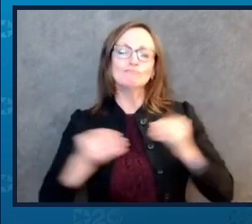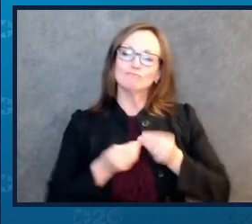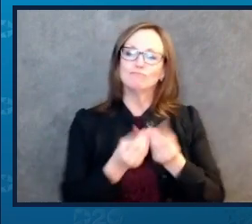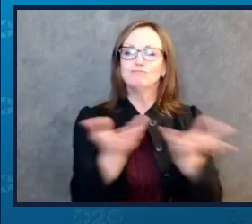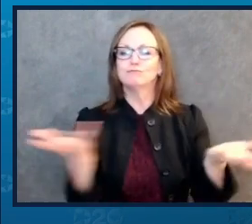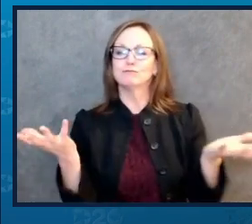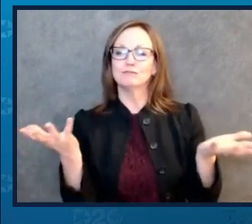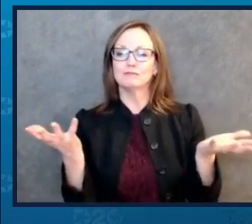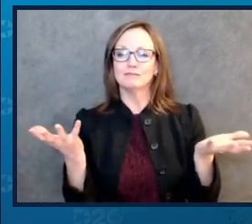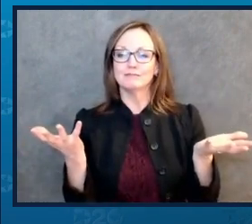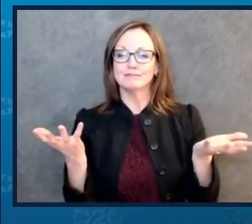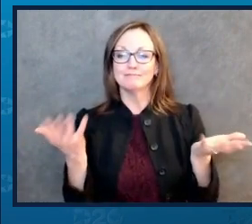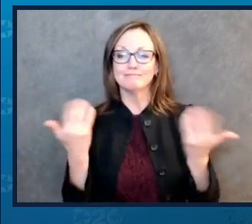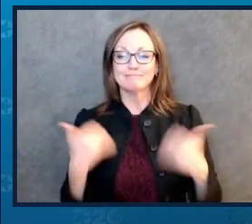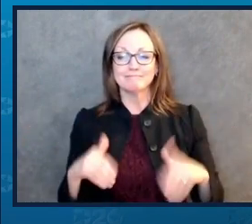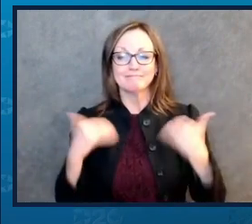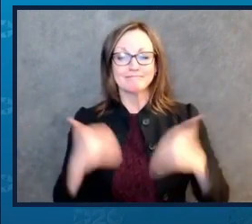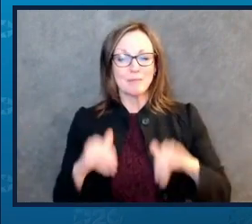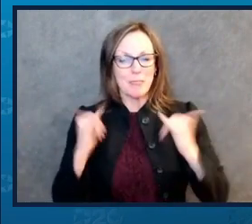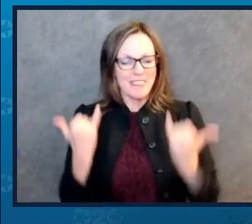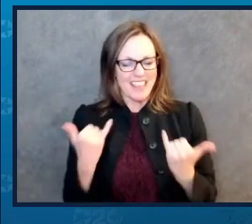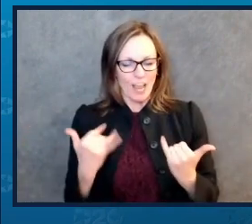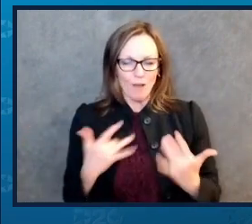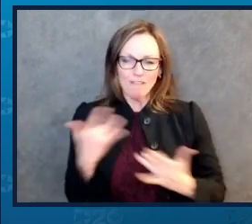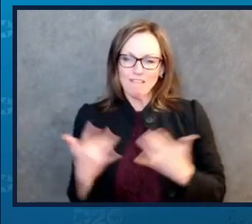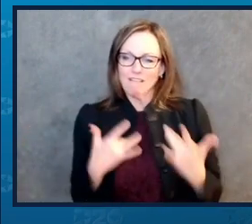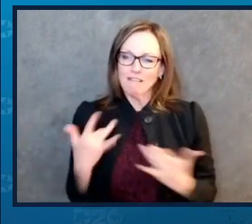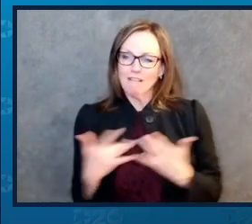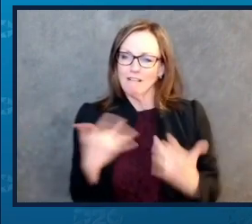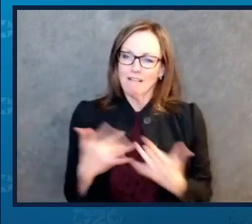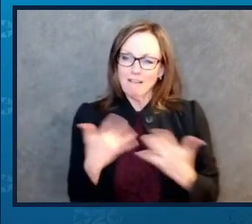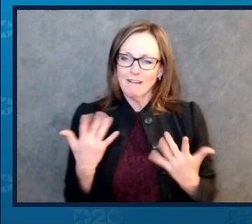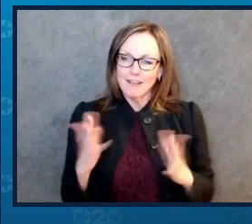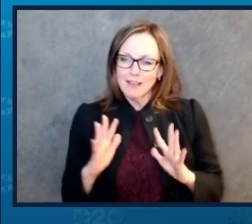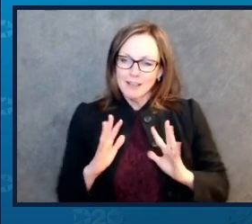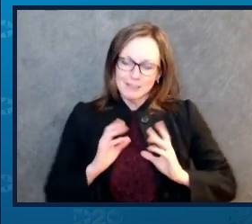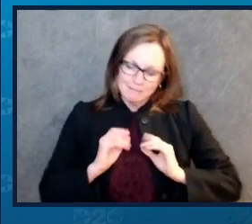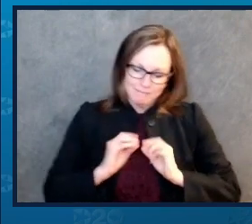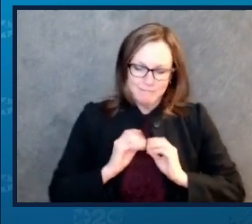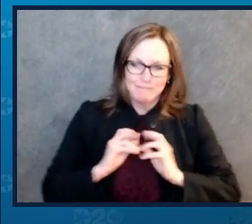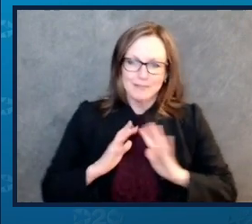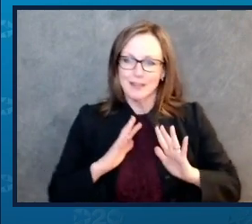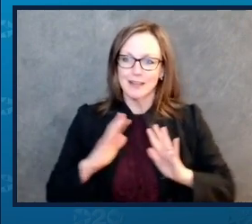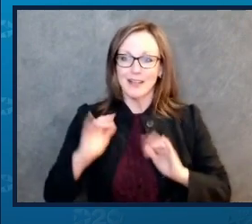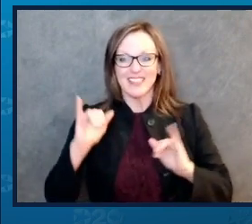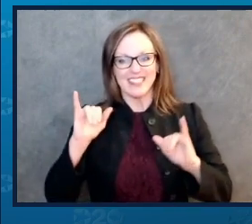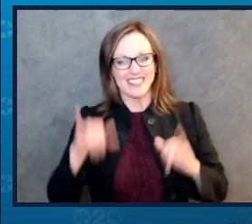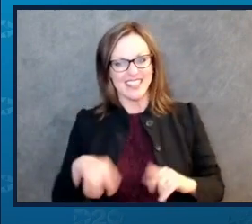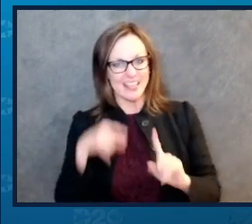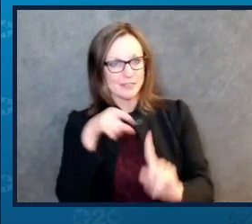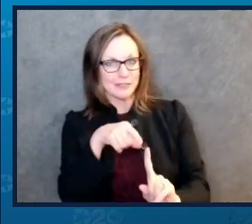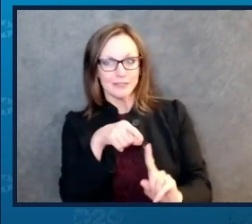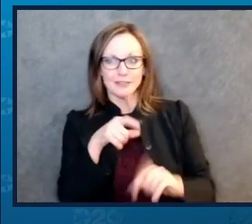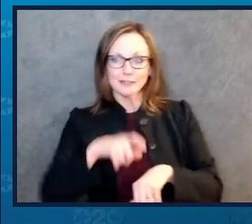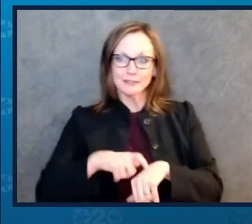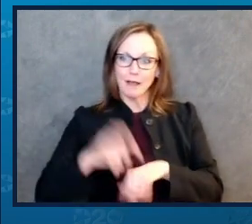BECAUSE HE HAS DONE IT BEFORE AND I HAVE SEEN IT FIRST HAND. HE AND PRESIDENT OBAMA MADE IT